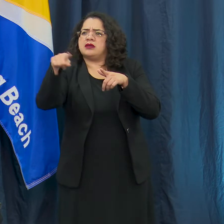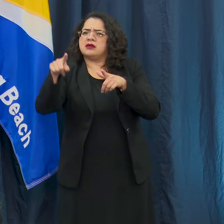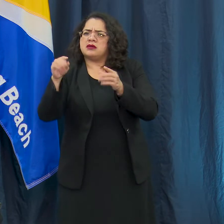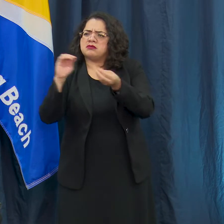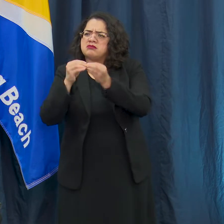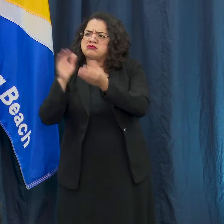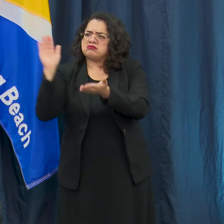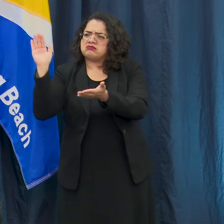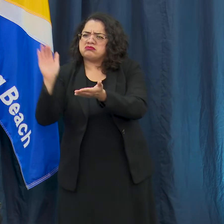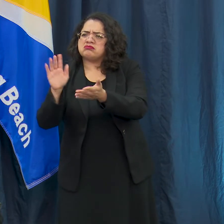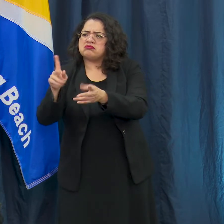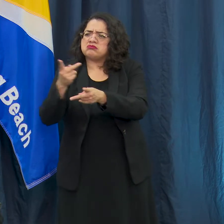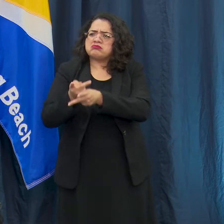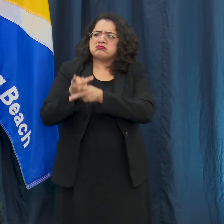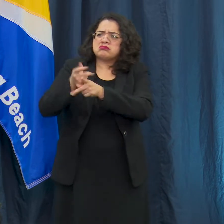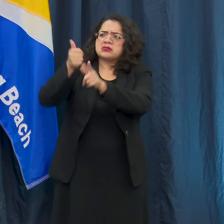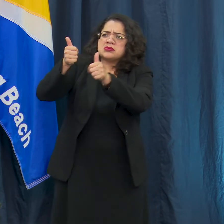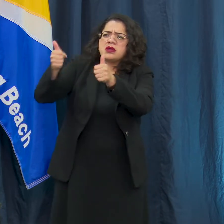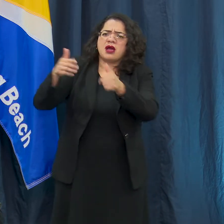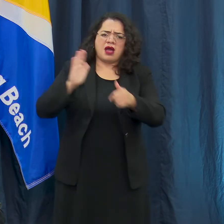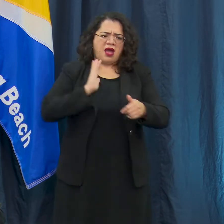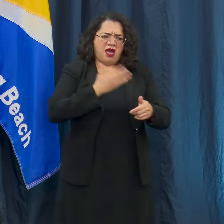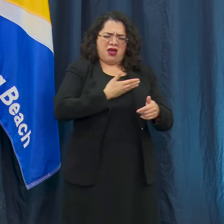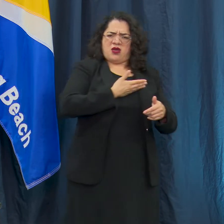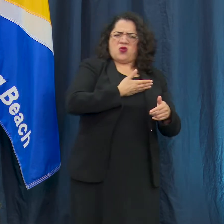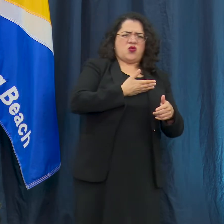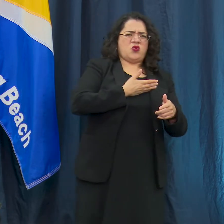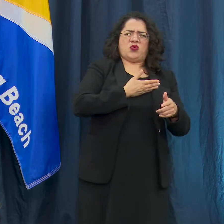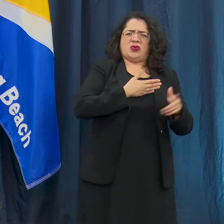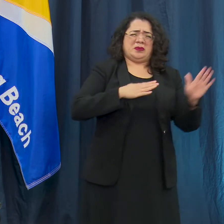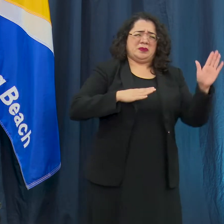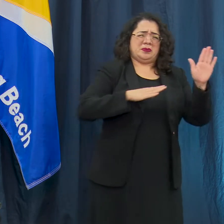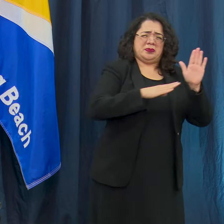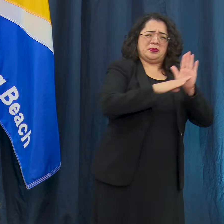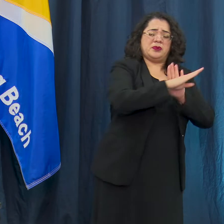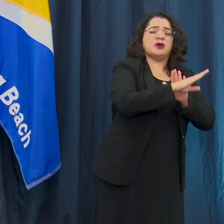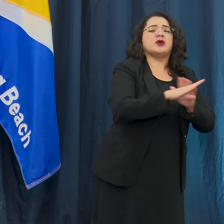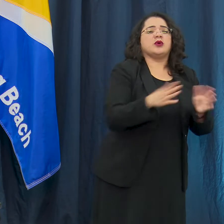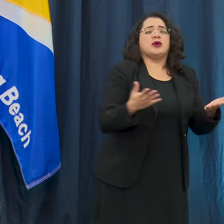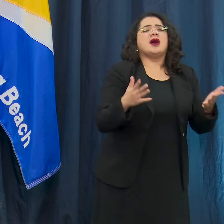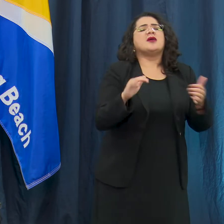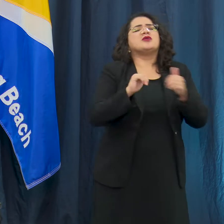that's happening today. So how do we do that? We do that by maintaining